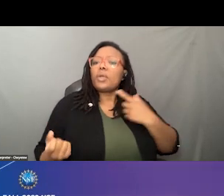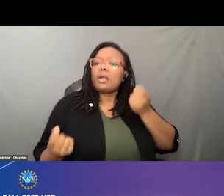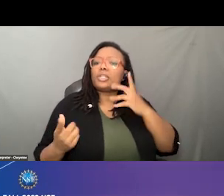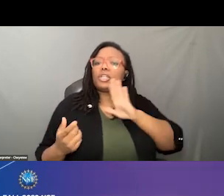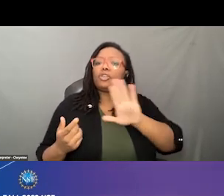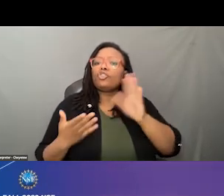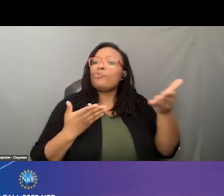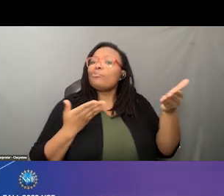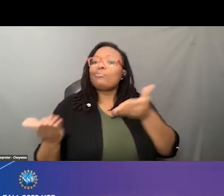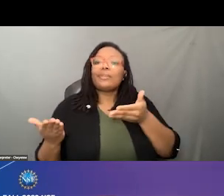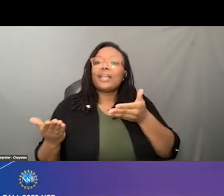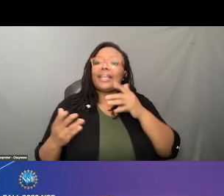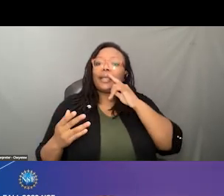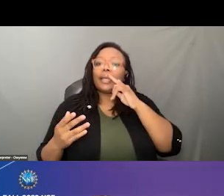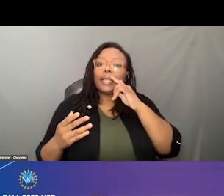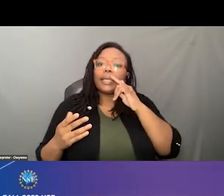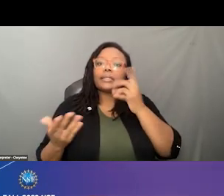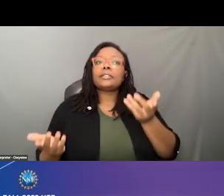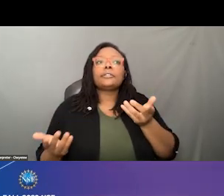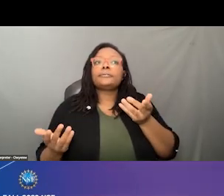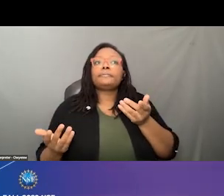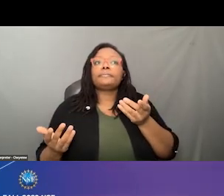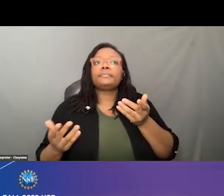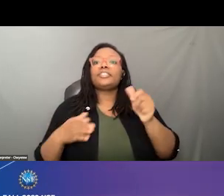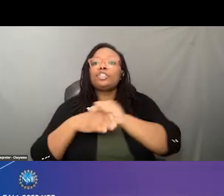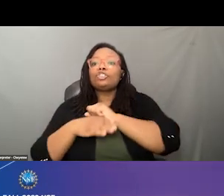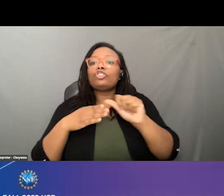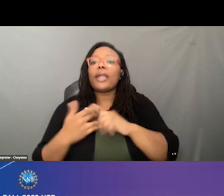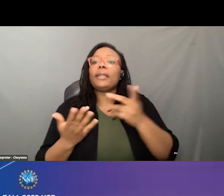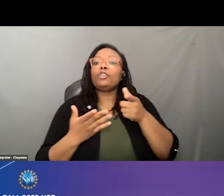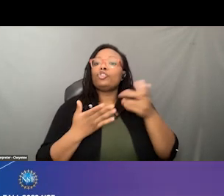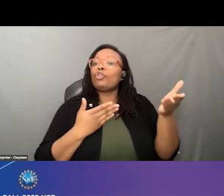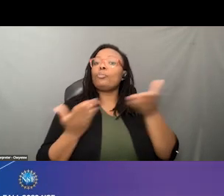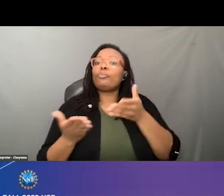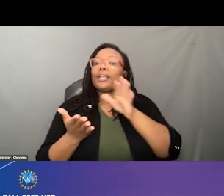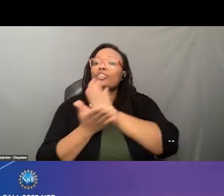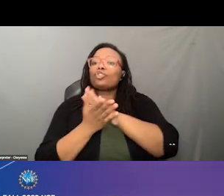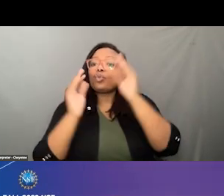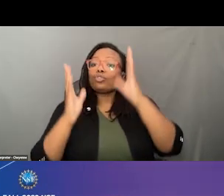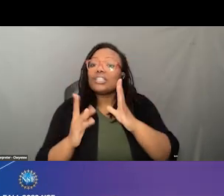We understand you're bringing kids to training, that you're bringing schoolteachers.